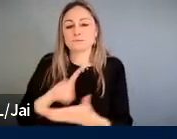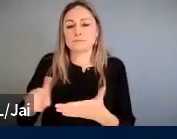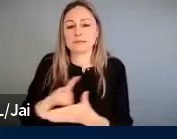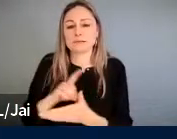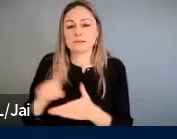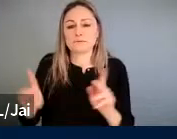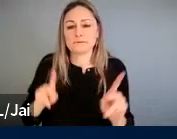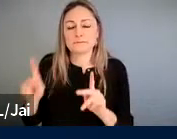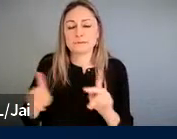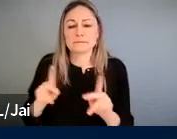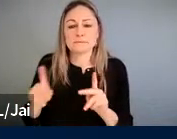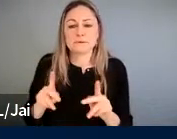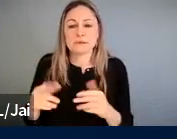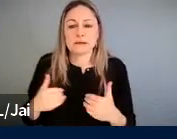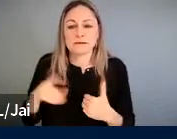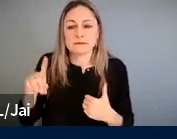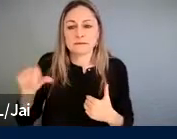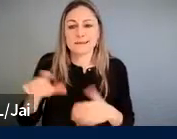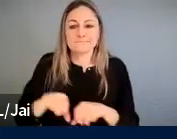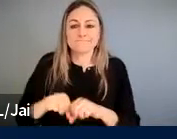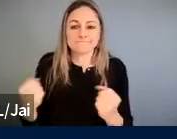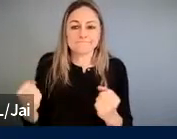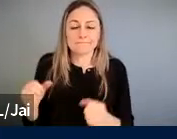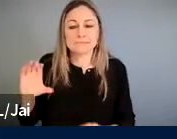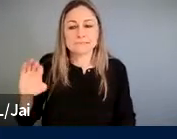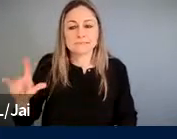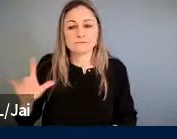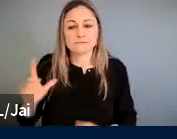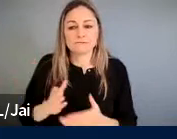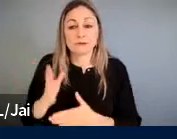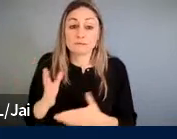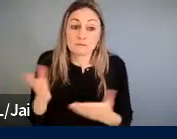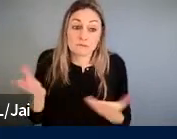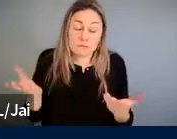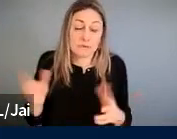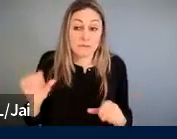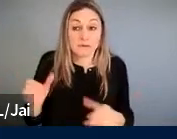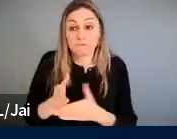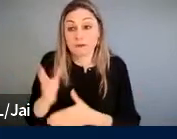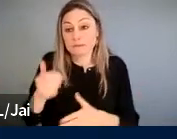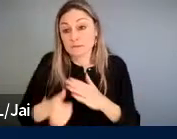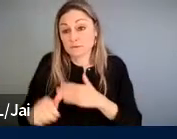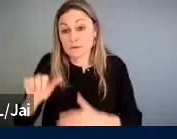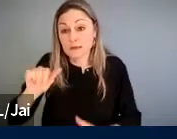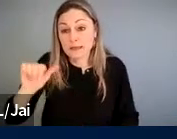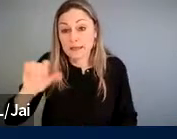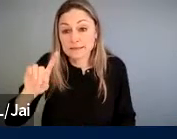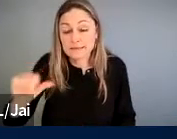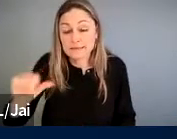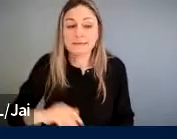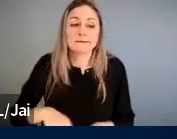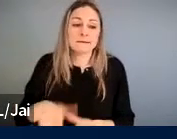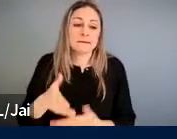violations of their Civil Rights. So this could be the rights under the ADA, Section 504 of the rehab